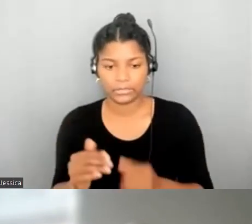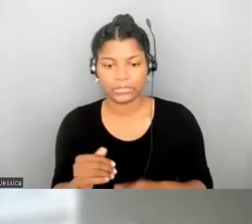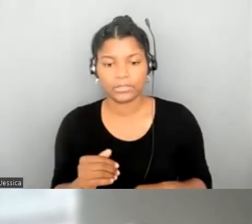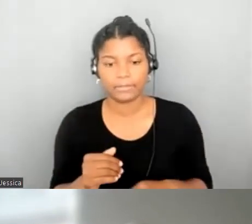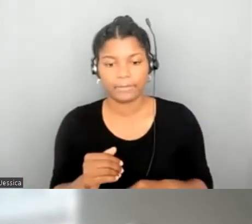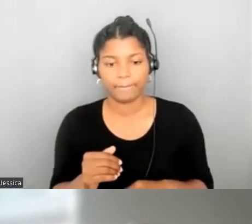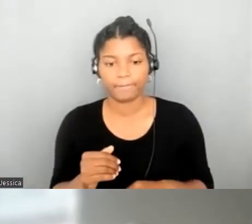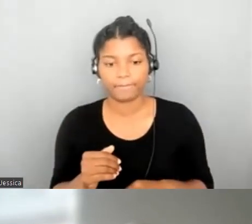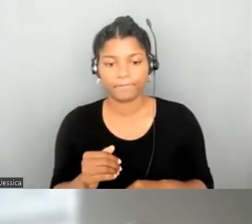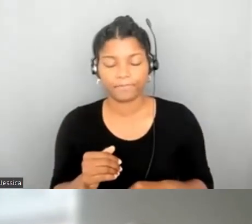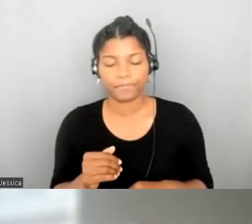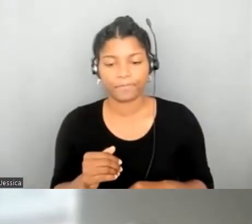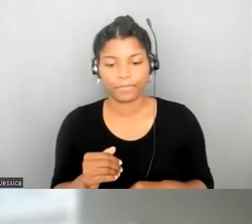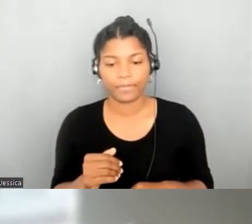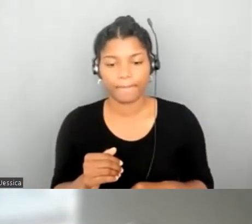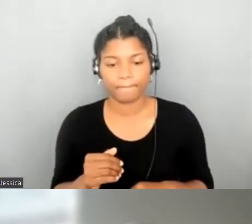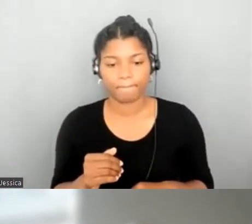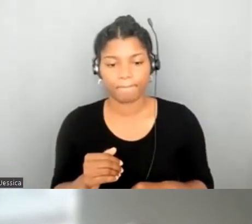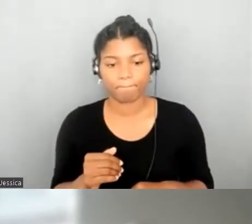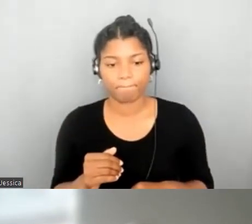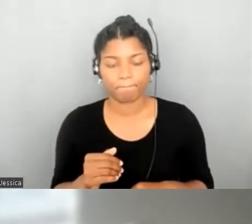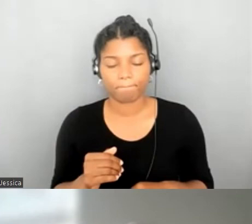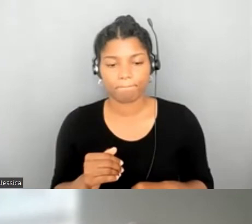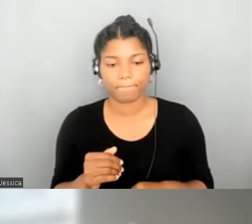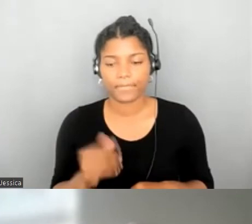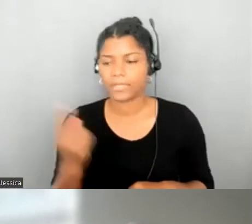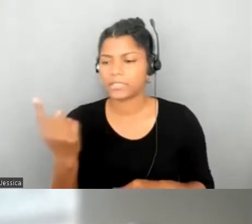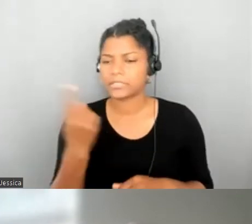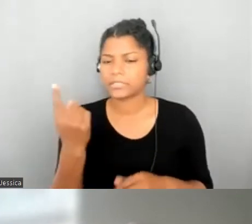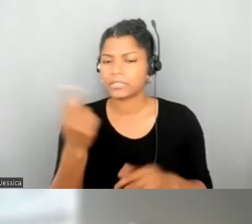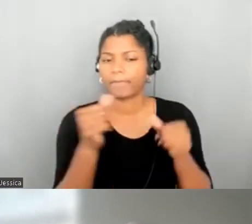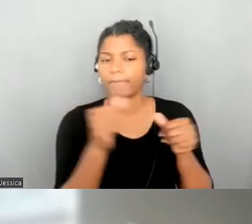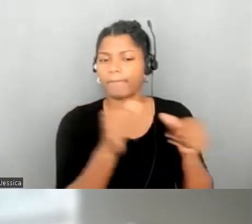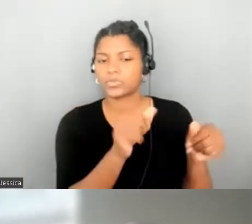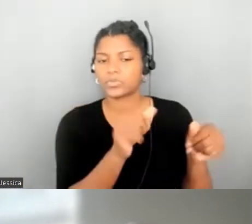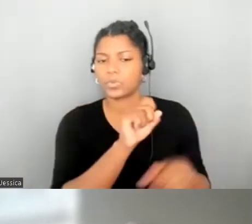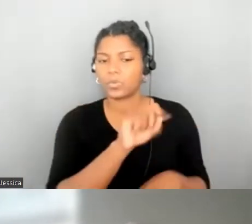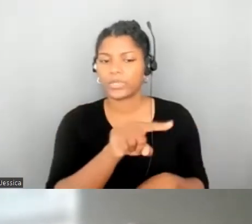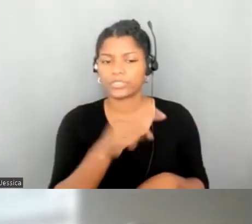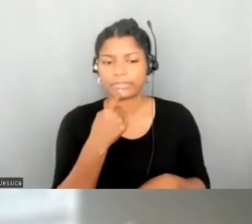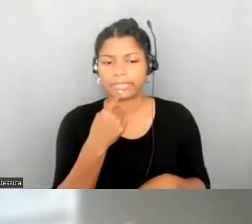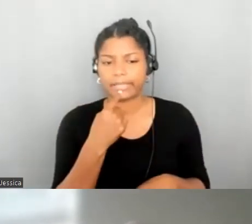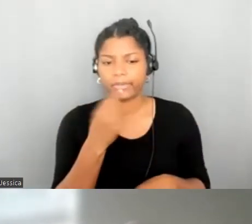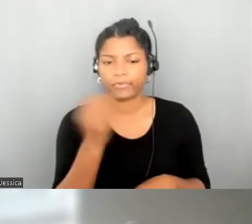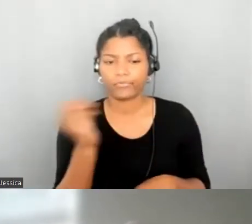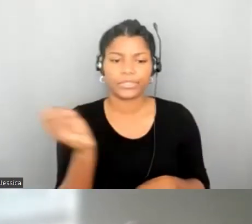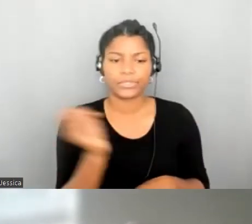We have, somebody posted a question about return on investment, from our perspective,